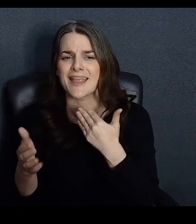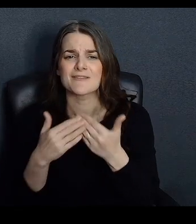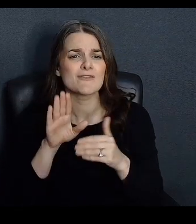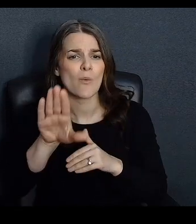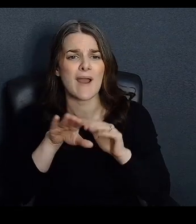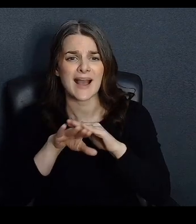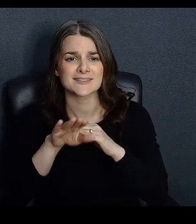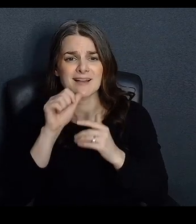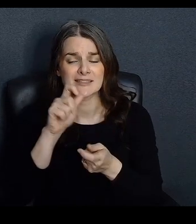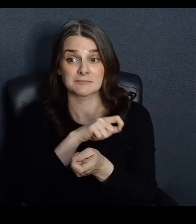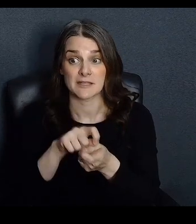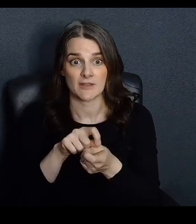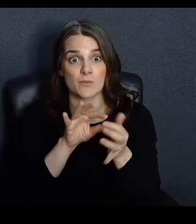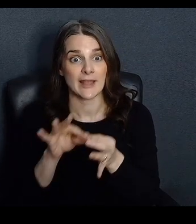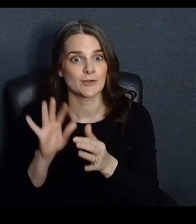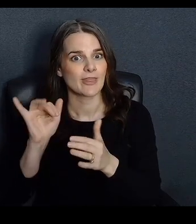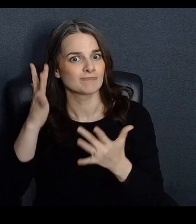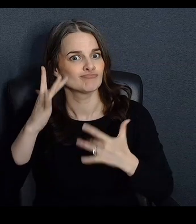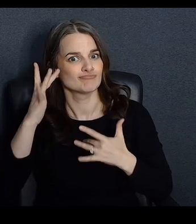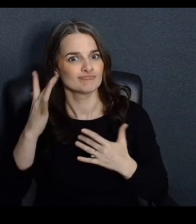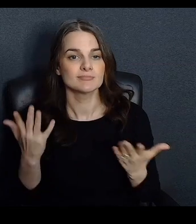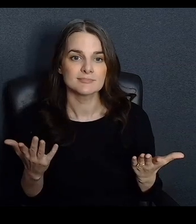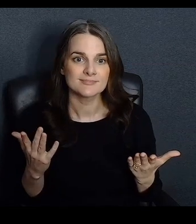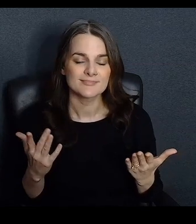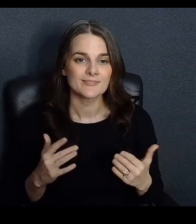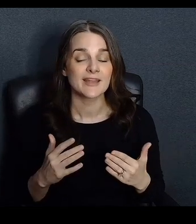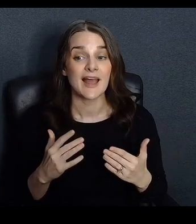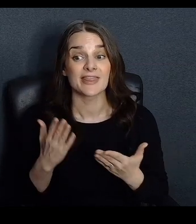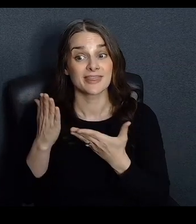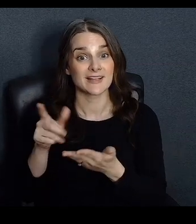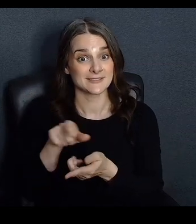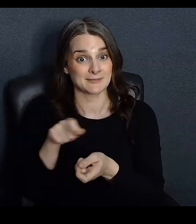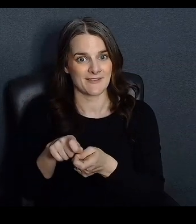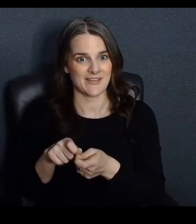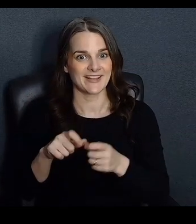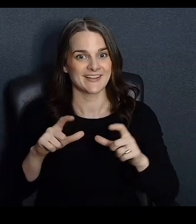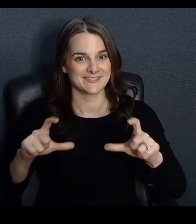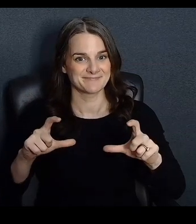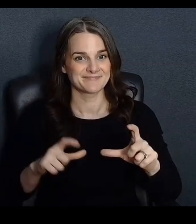to that. But in the top-right corner here, we have a device called the day range clock.